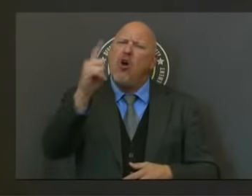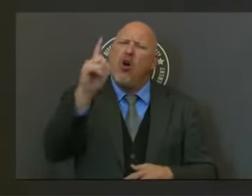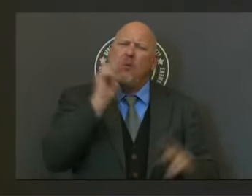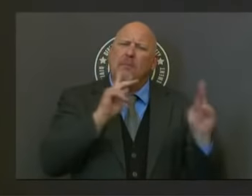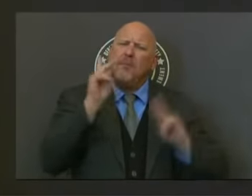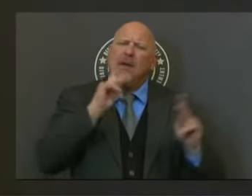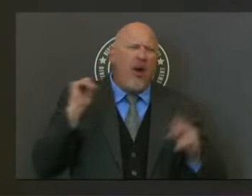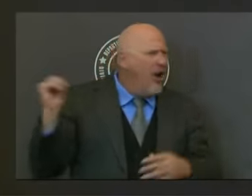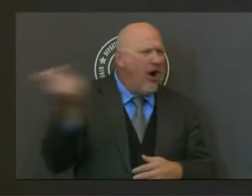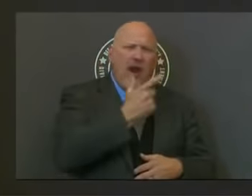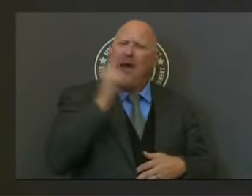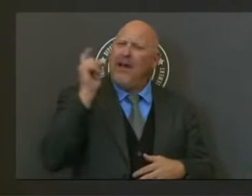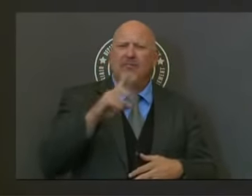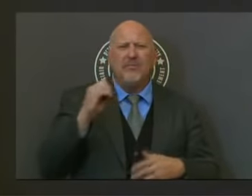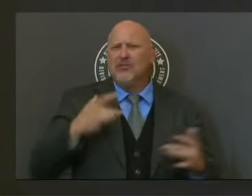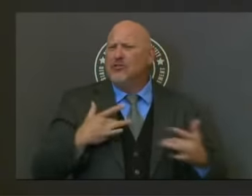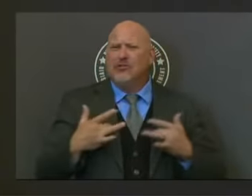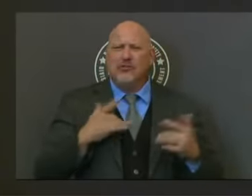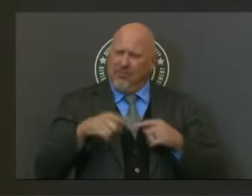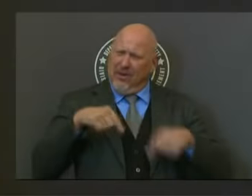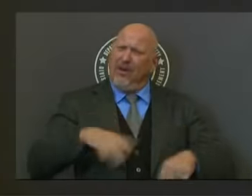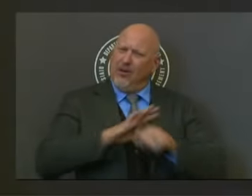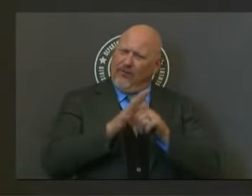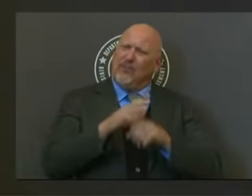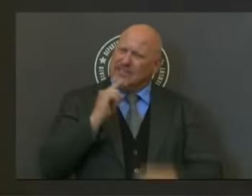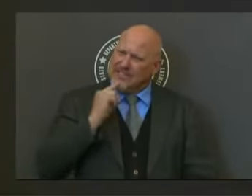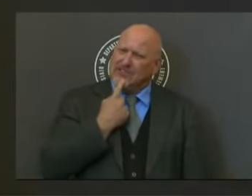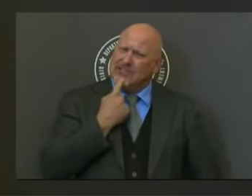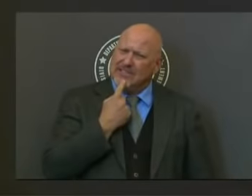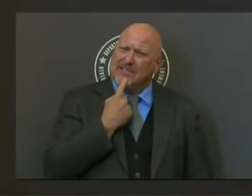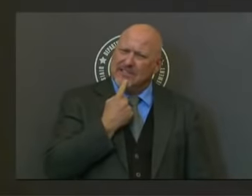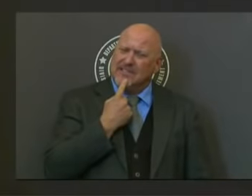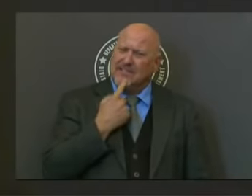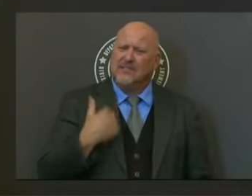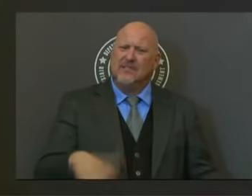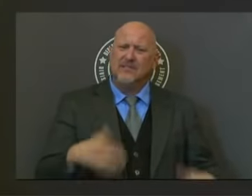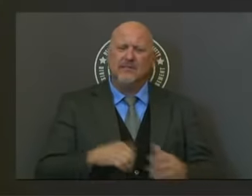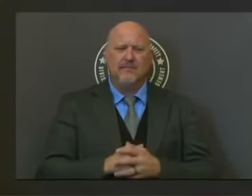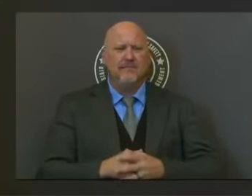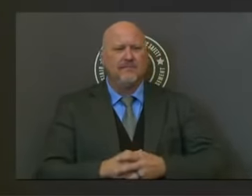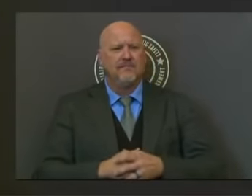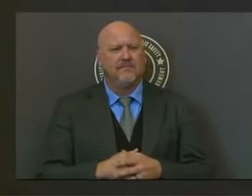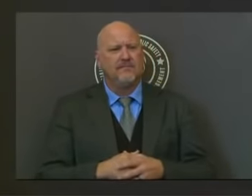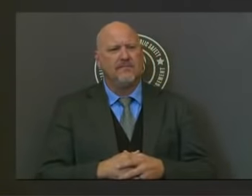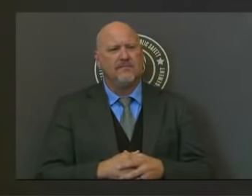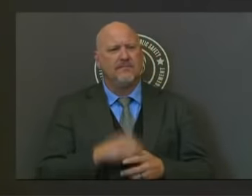let me just say it kind of in conclusion here